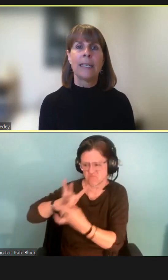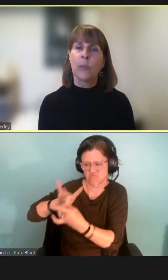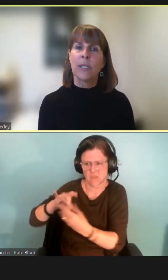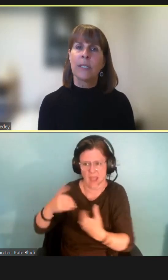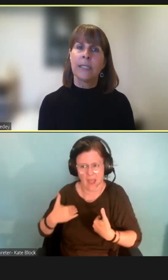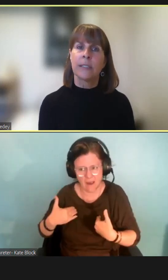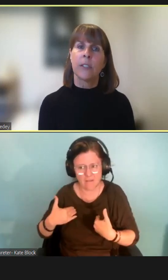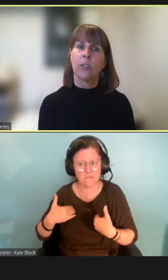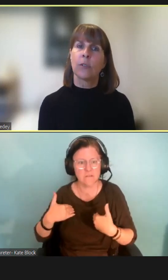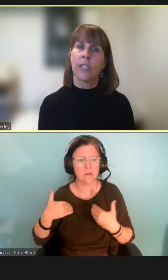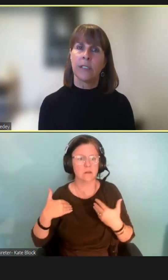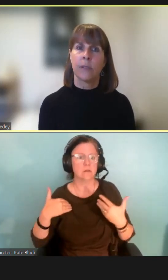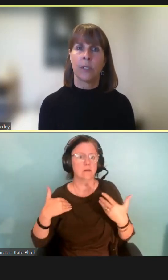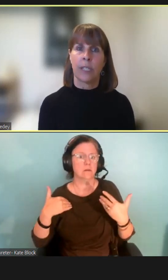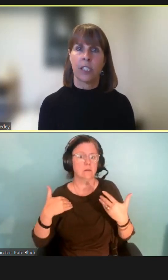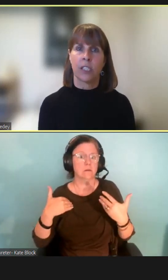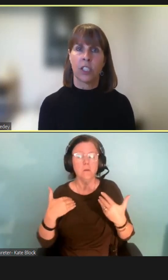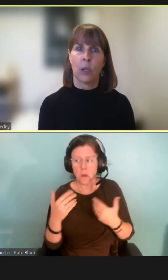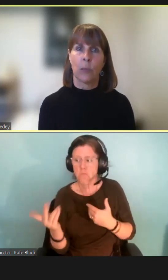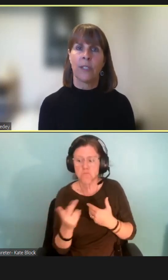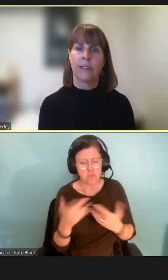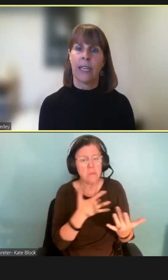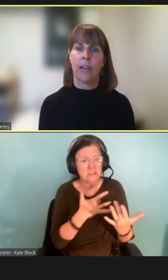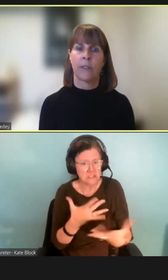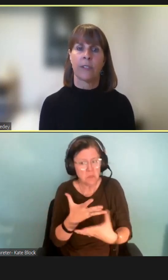typically it's a very trusted relationship that they have with the